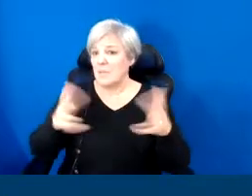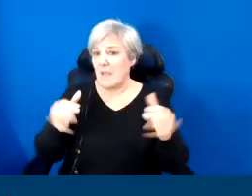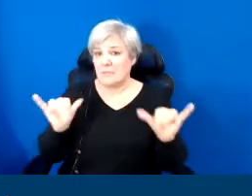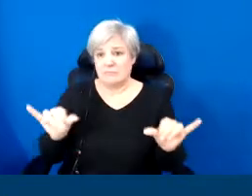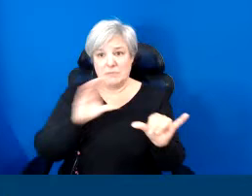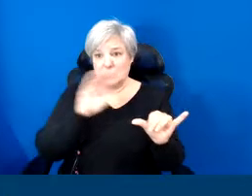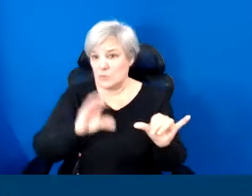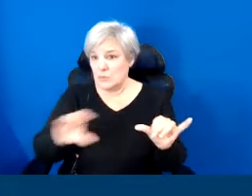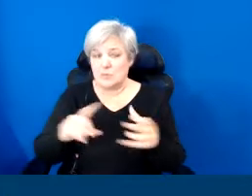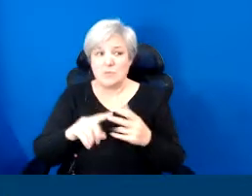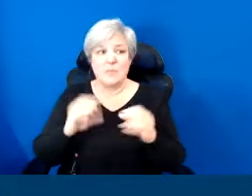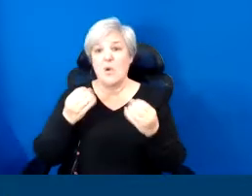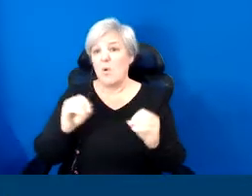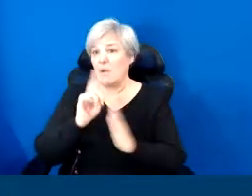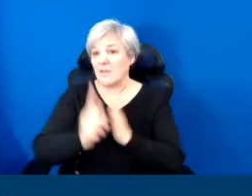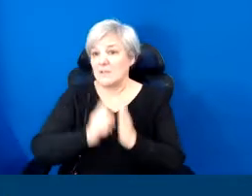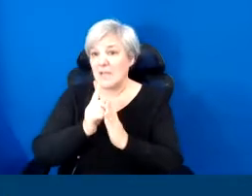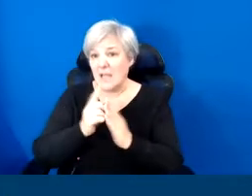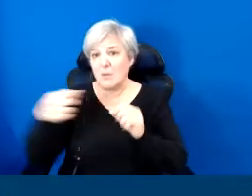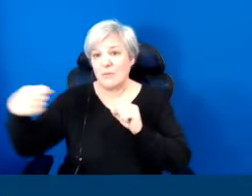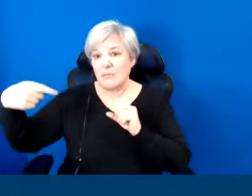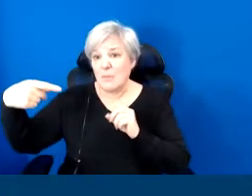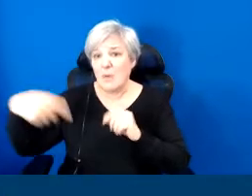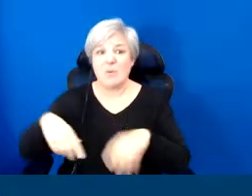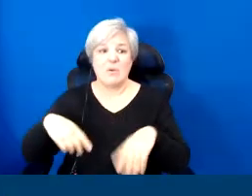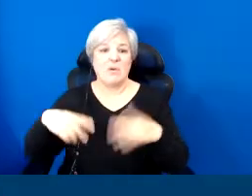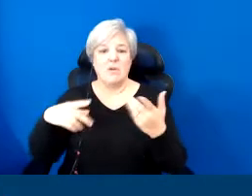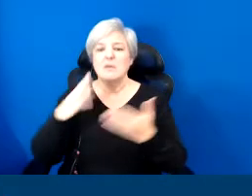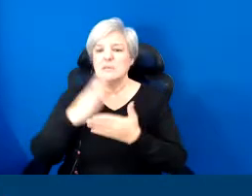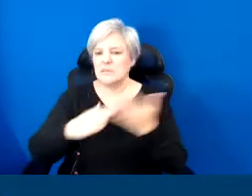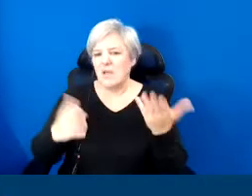some office hours being offered remotely, and some programs just entirely